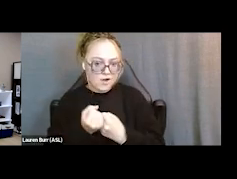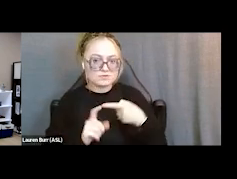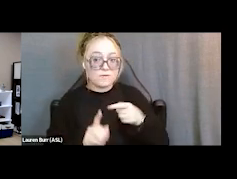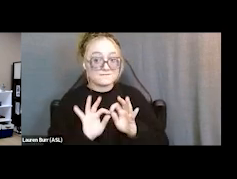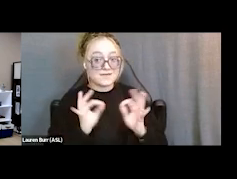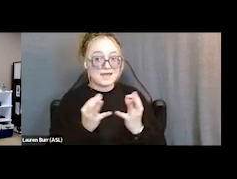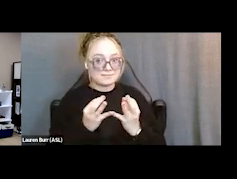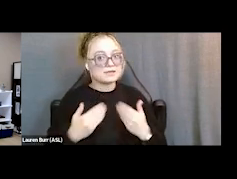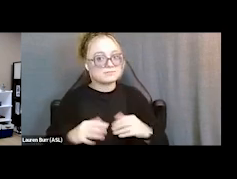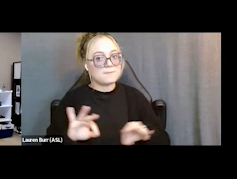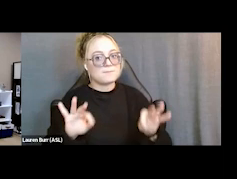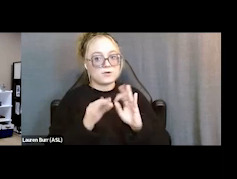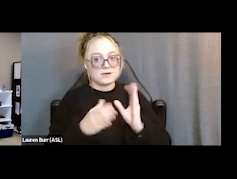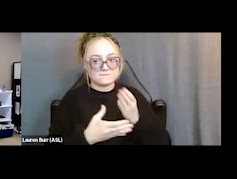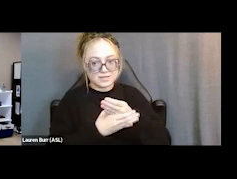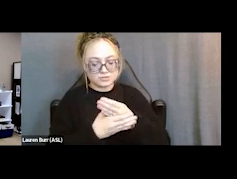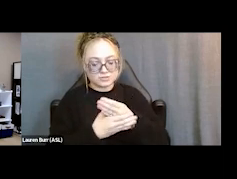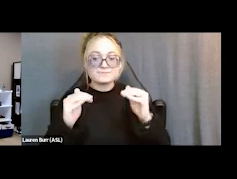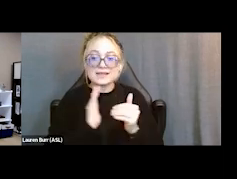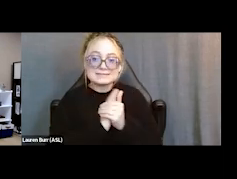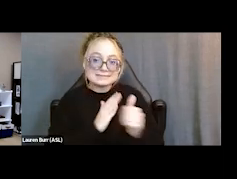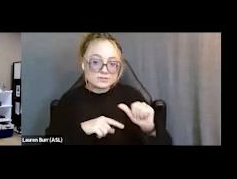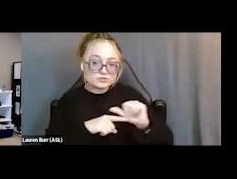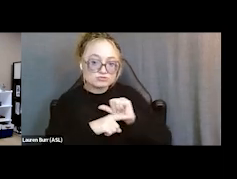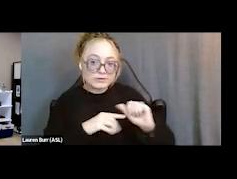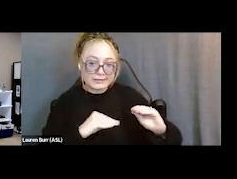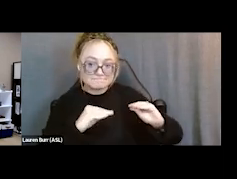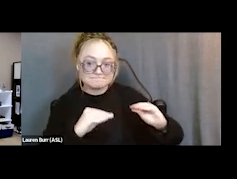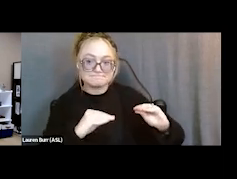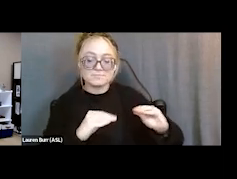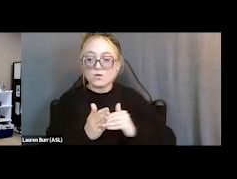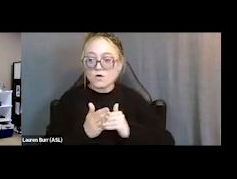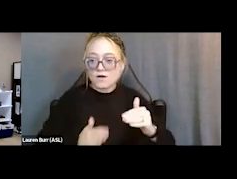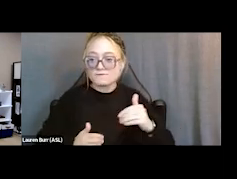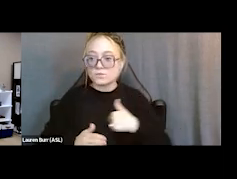Also skills training based on whatever it is that they need. Oftentimes we're doing social skills training